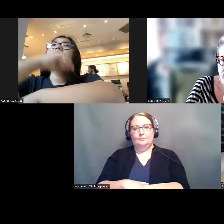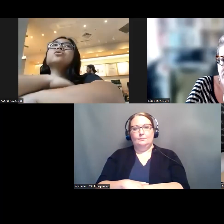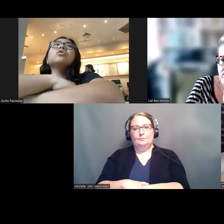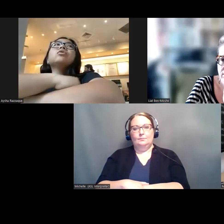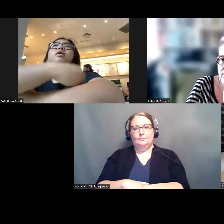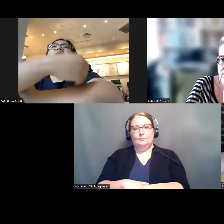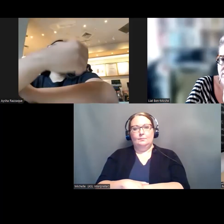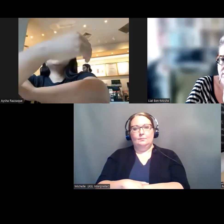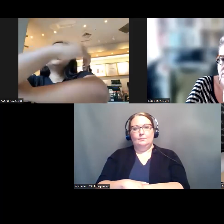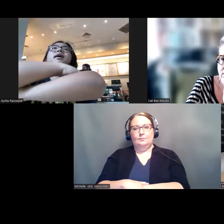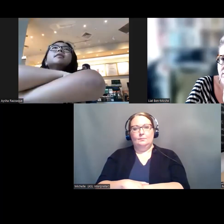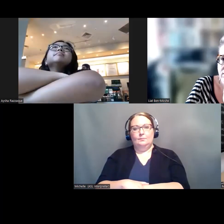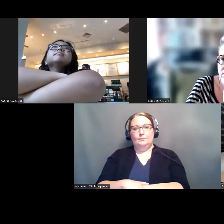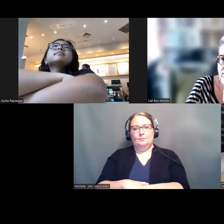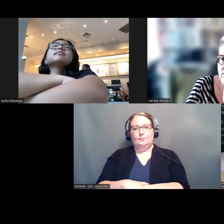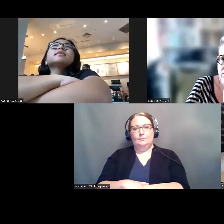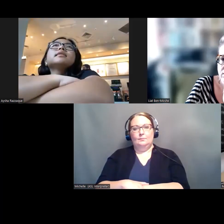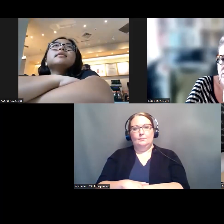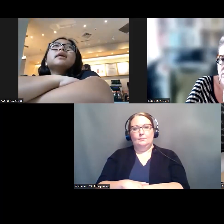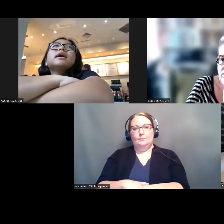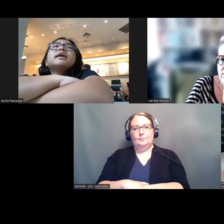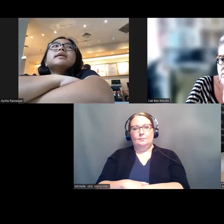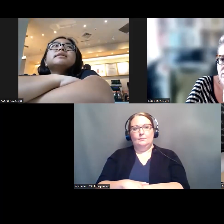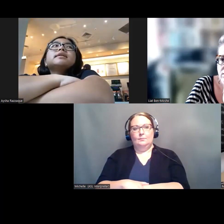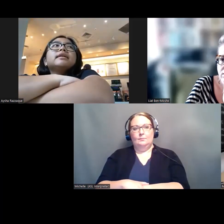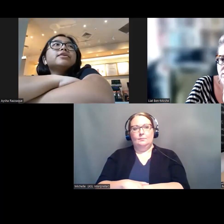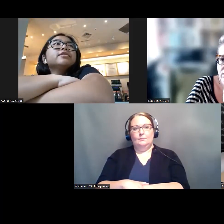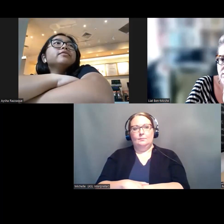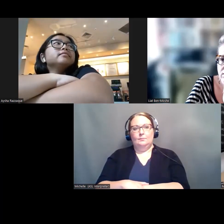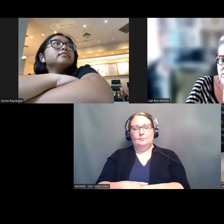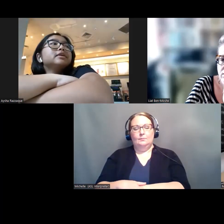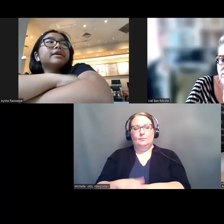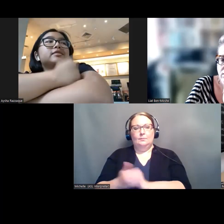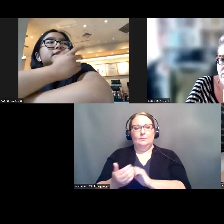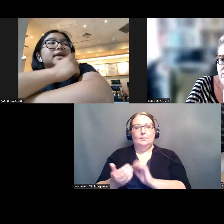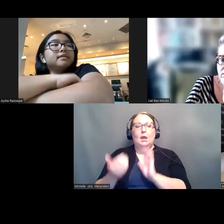So I guess again, like you said,